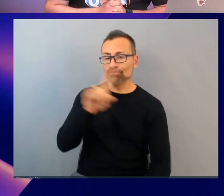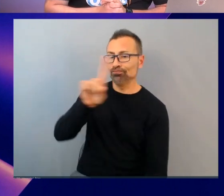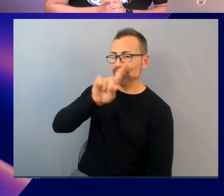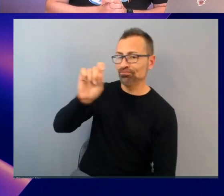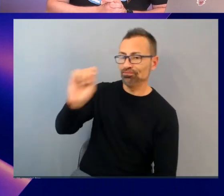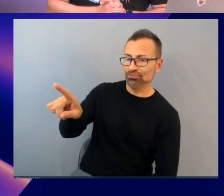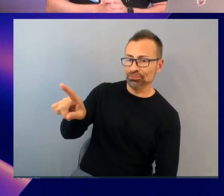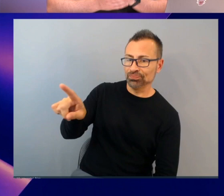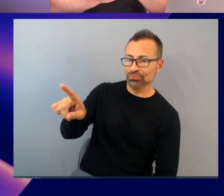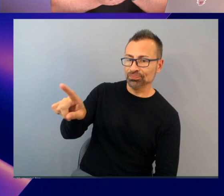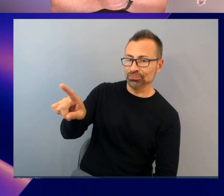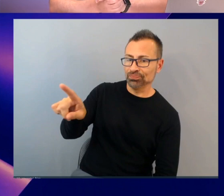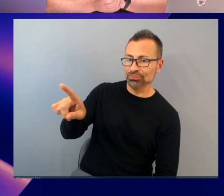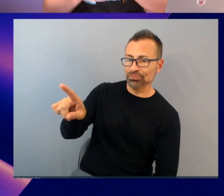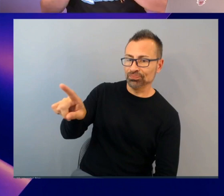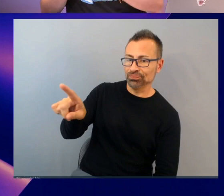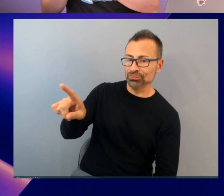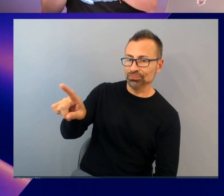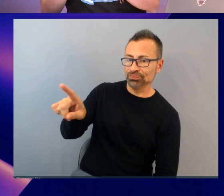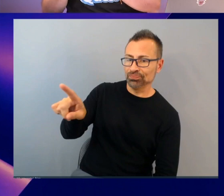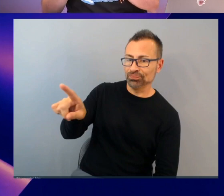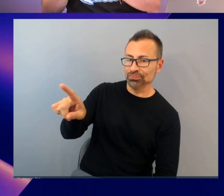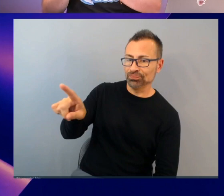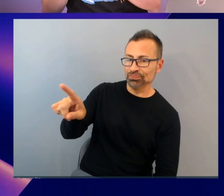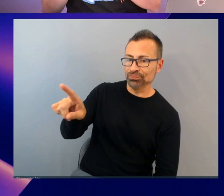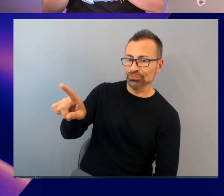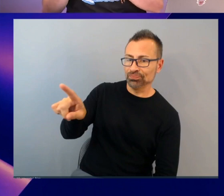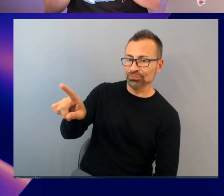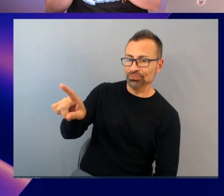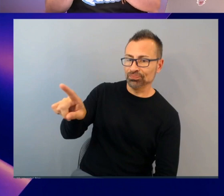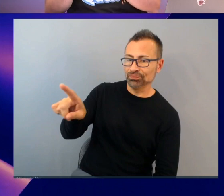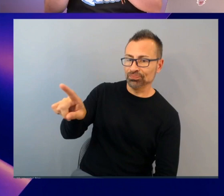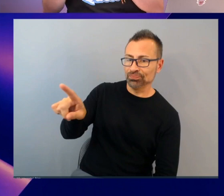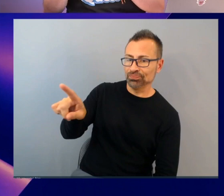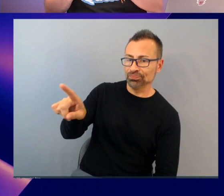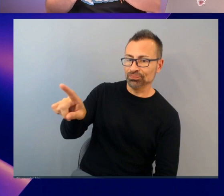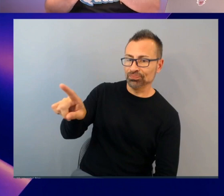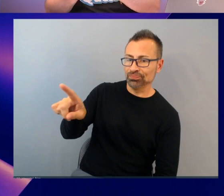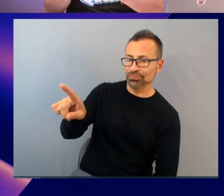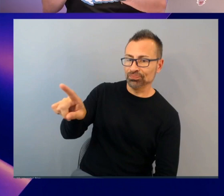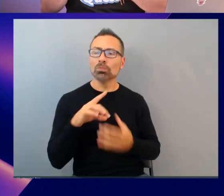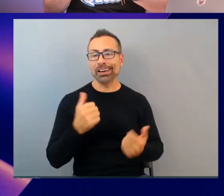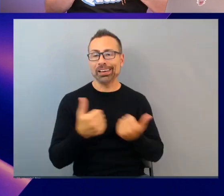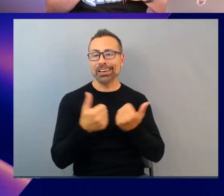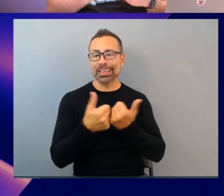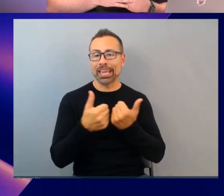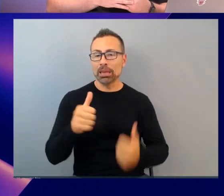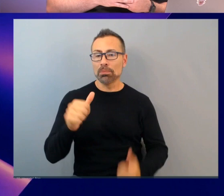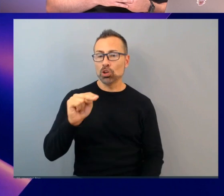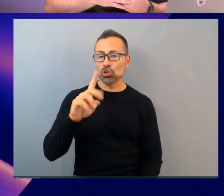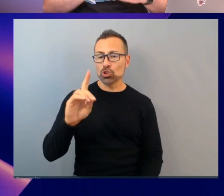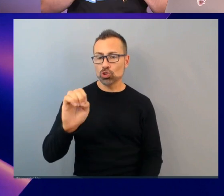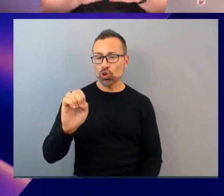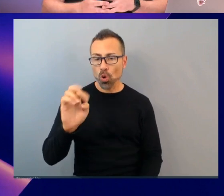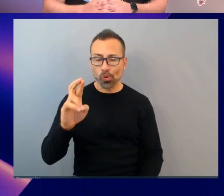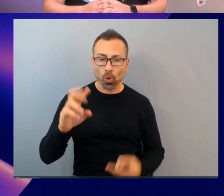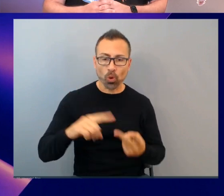In this case, it is a question always regarding a game node or a game assessment that I have already played. [Aaron] Okay, and this question here says,